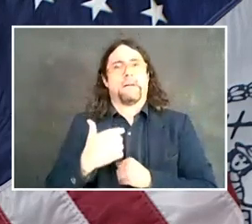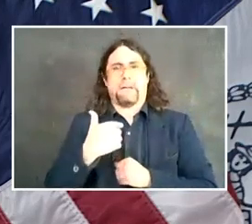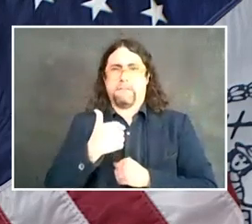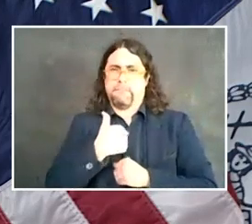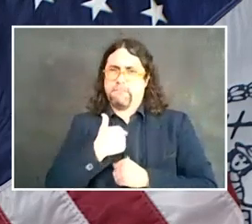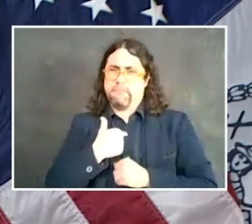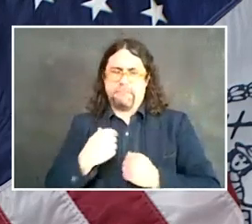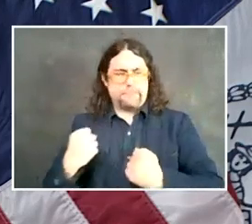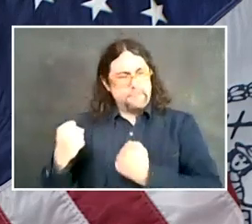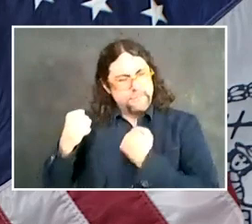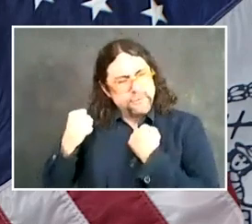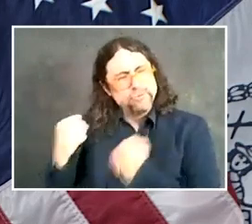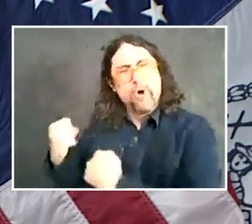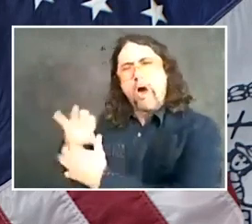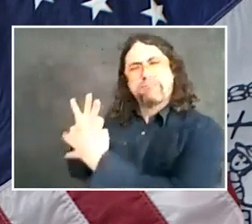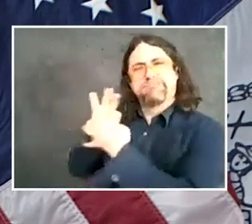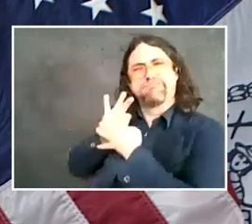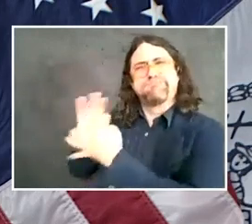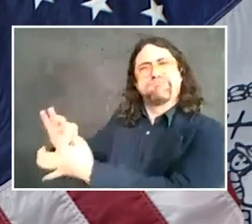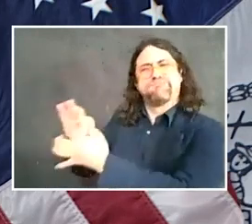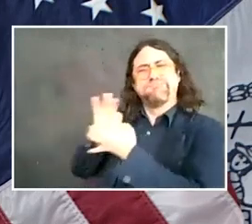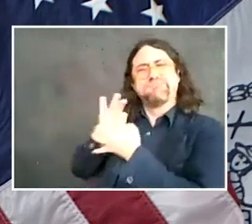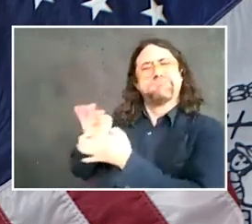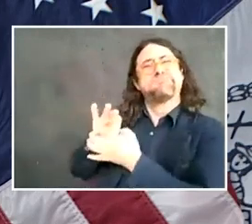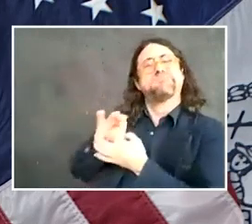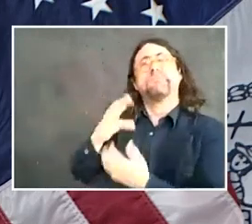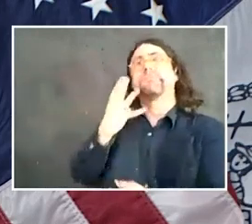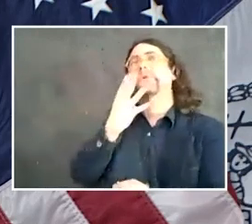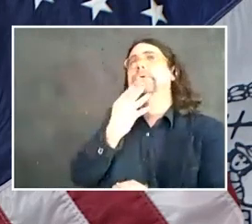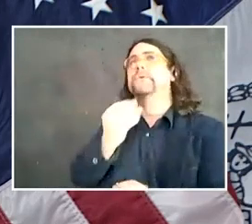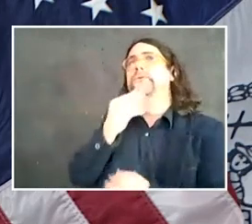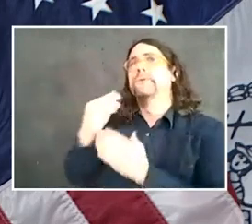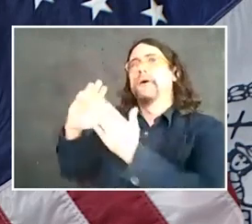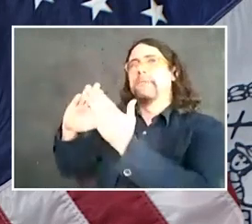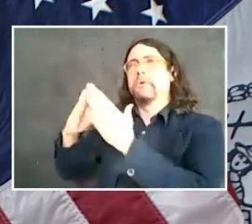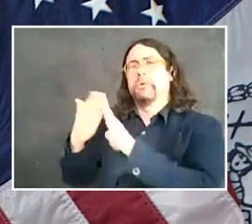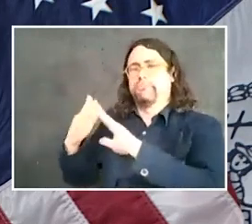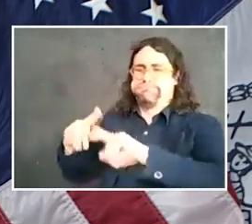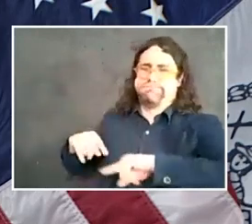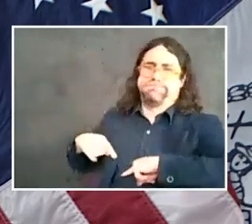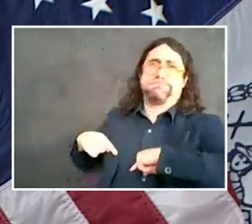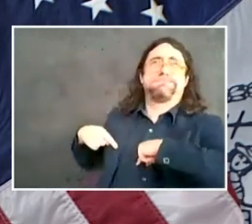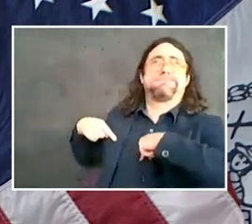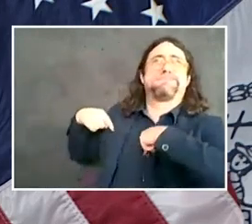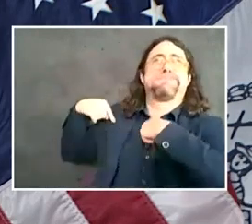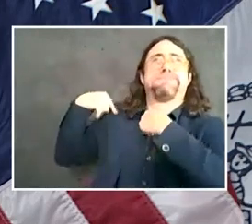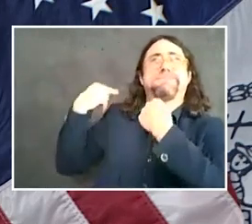THE NOTION THAT PEOPLE WOULD GATHER IN LARGE NUMBERS AND EVEN IF THEY DIDN'T MEAN TO,